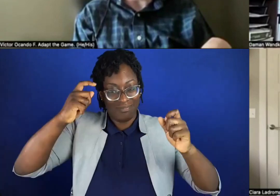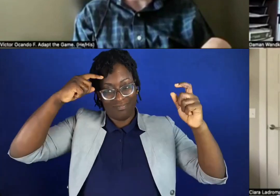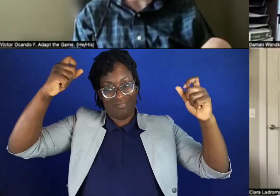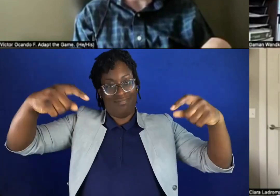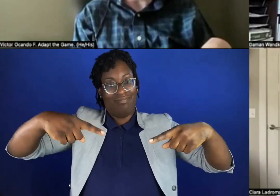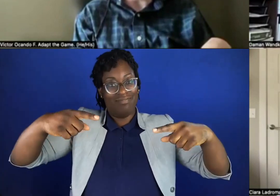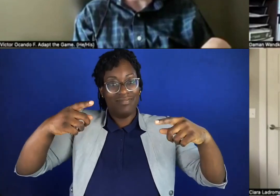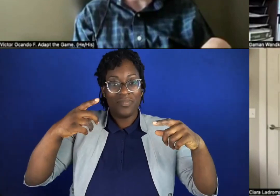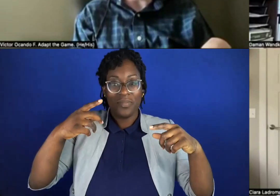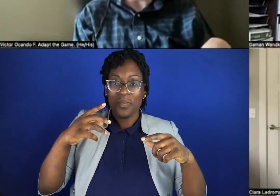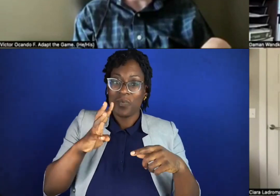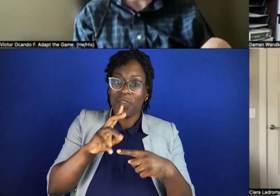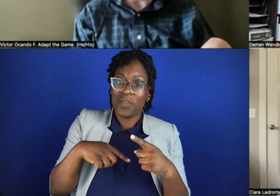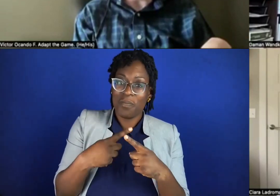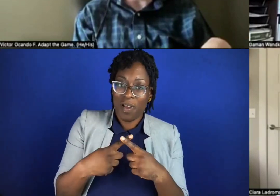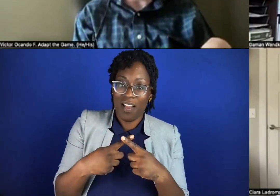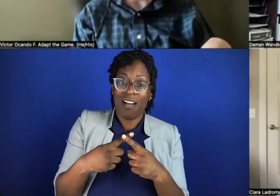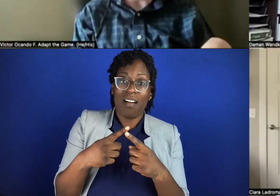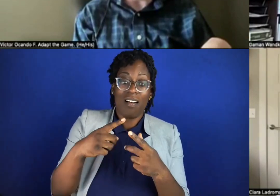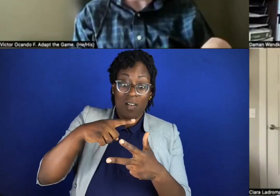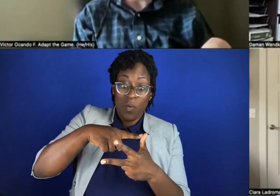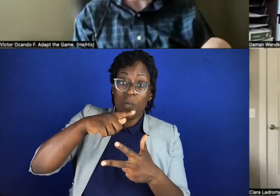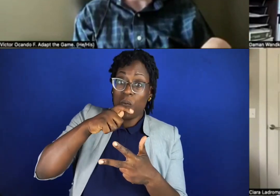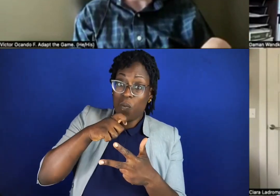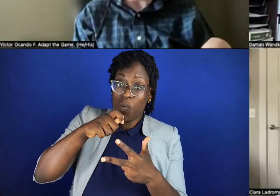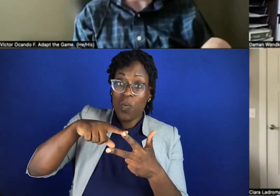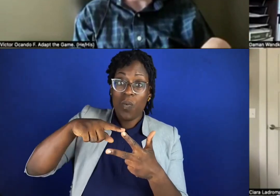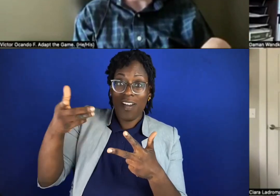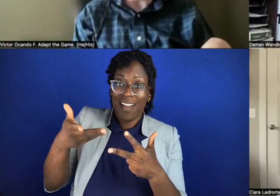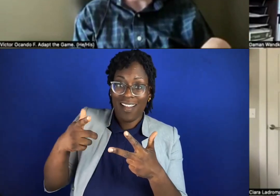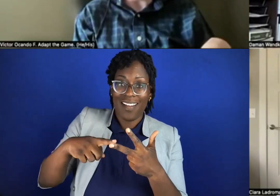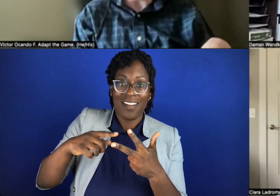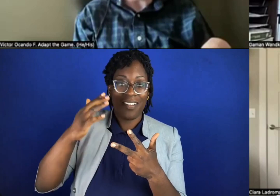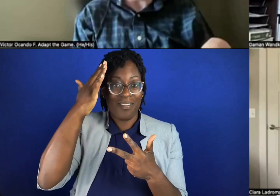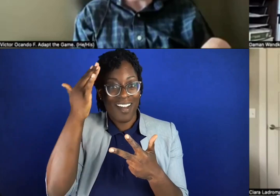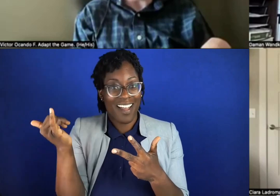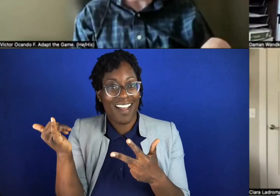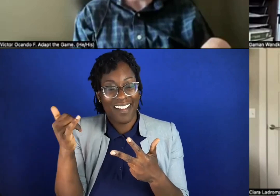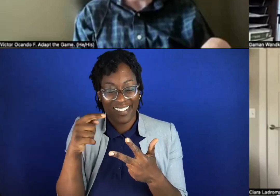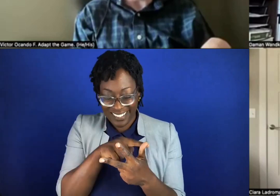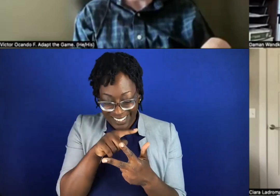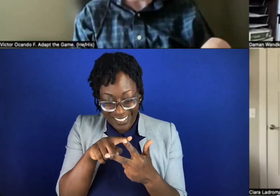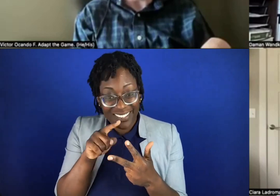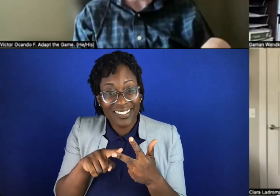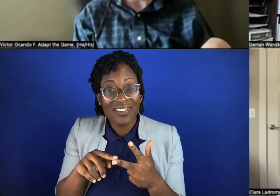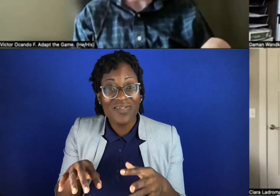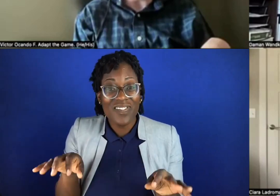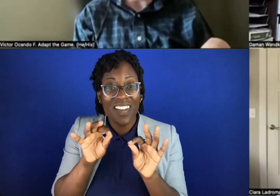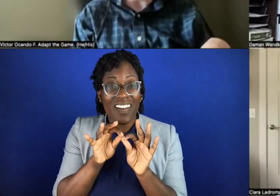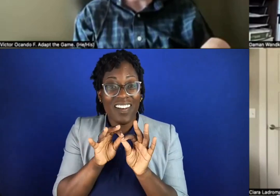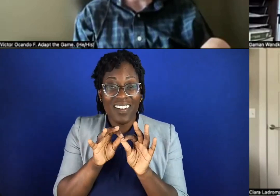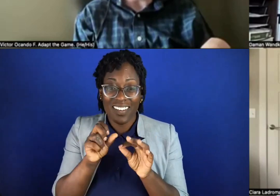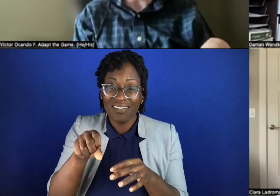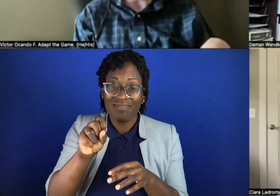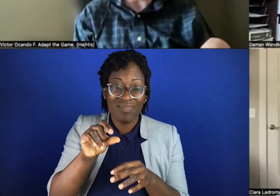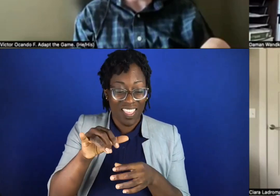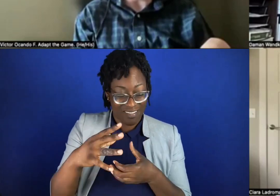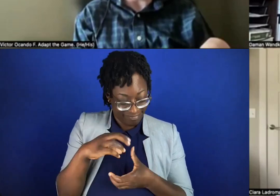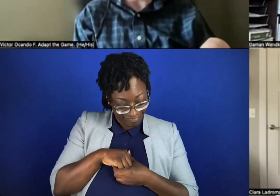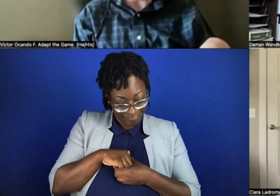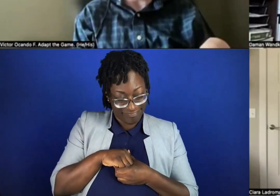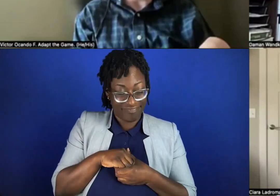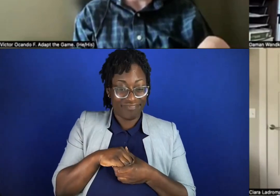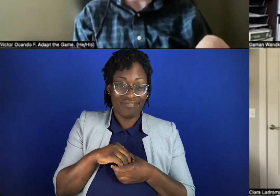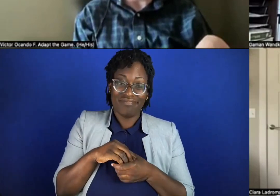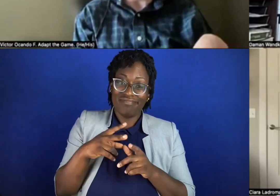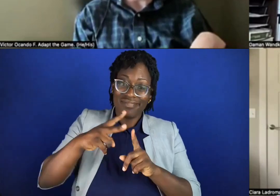and why. It is so important to know that and to live that and to be able to have conversations